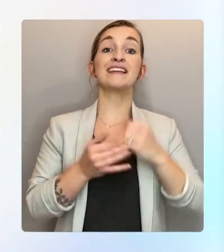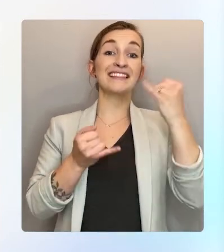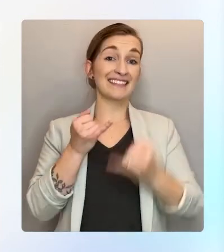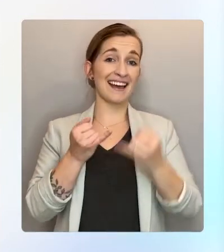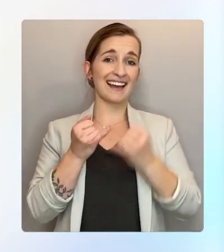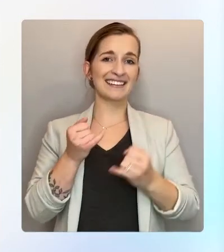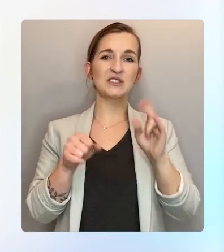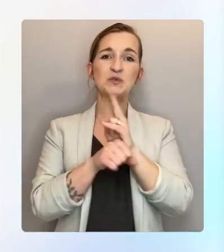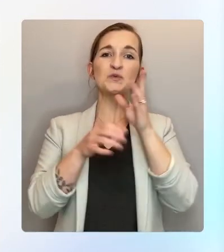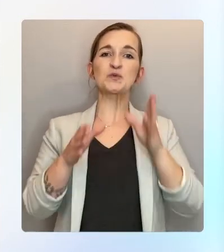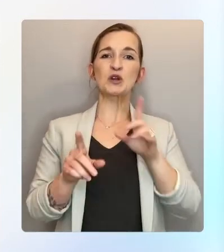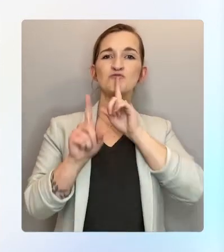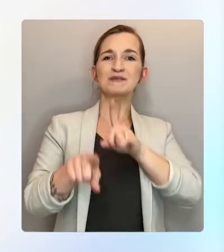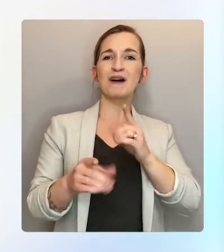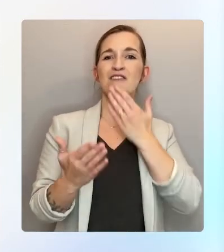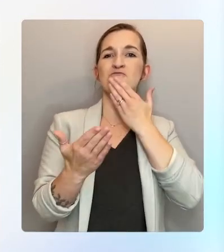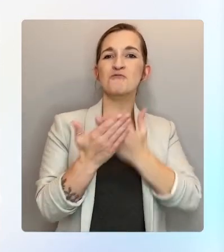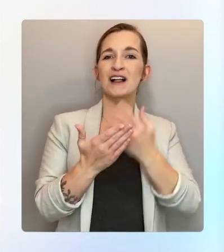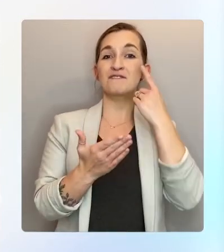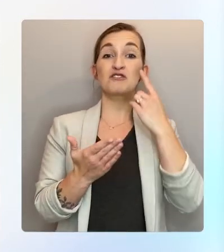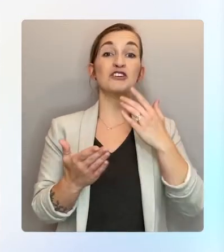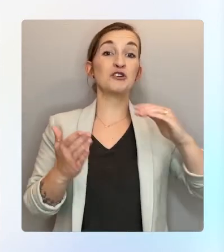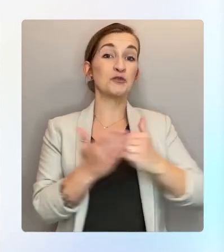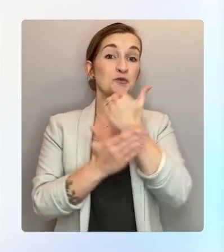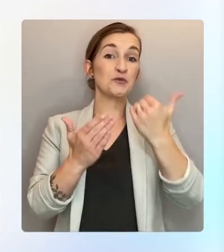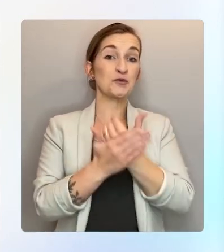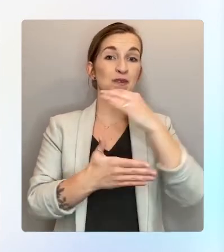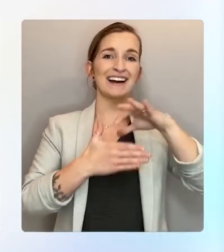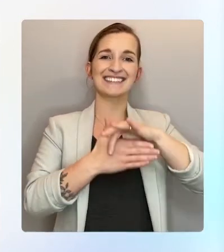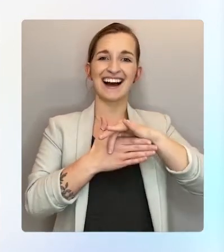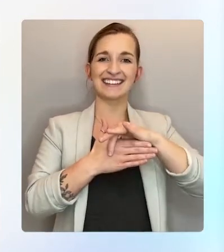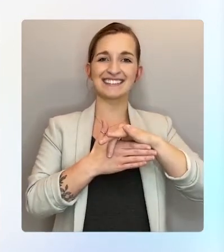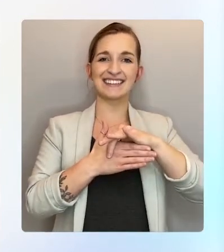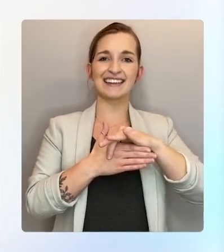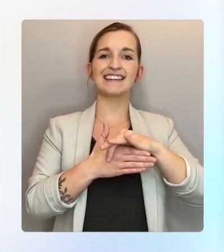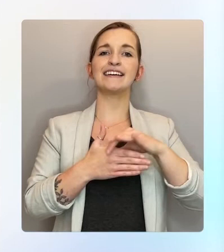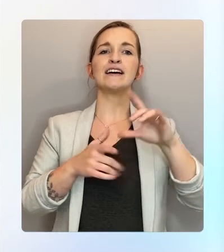Try not to let your offerings get stale. We've seen developers have good success